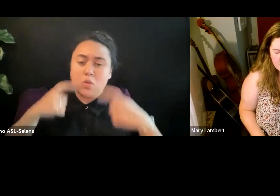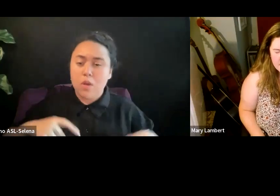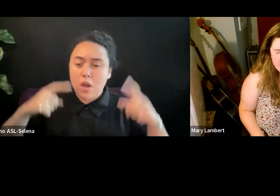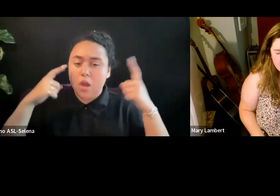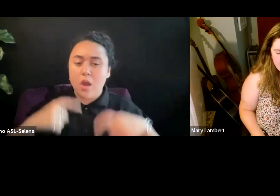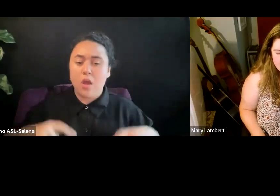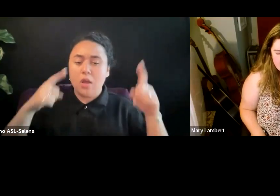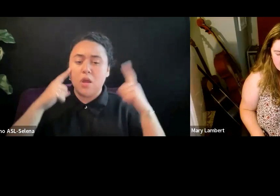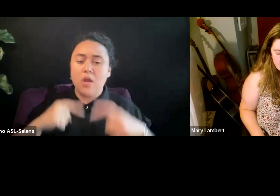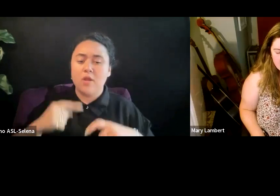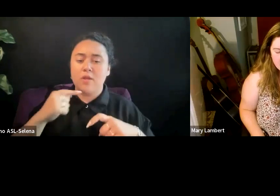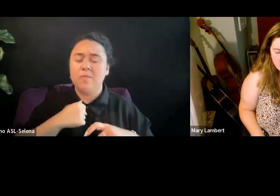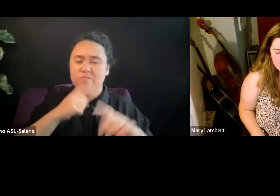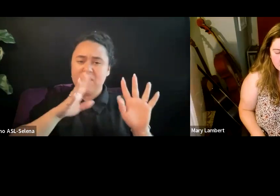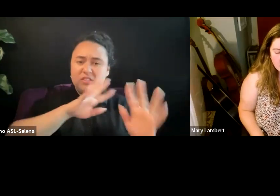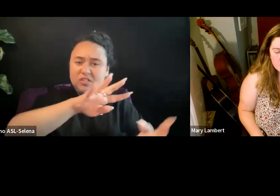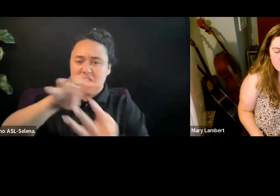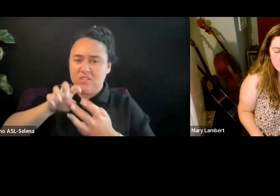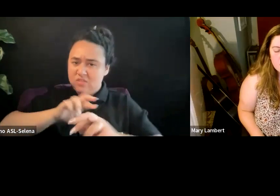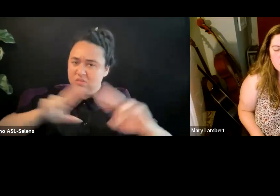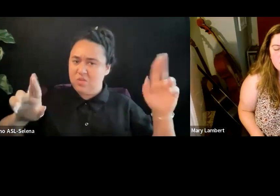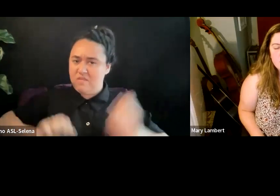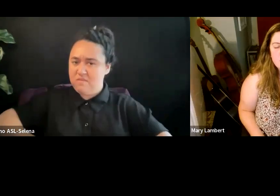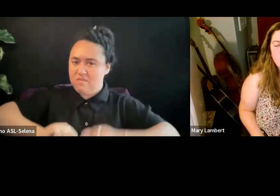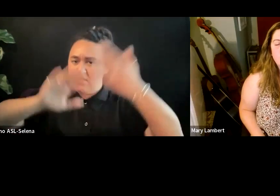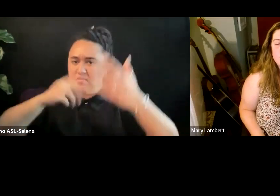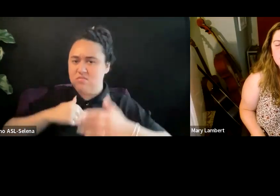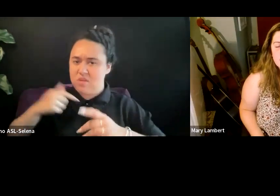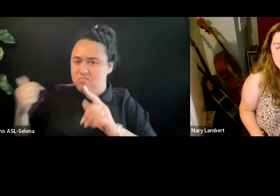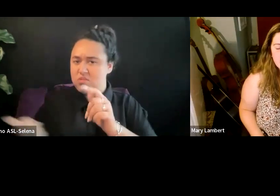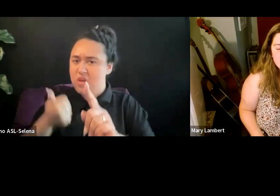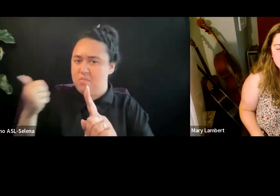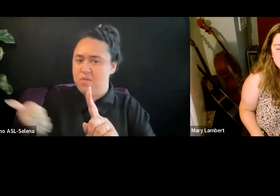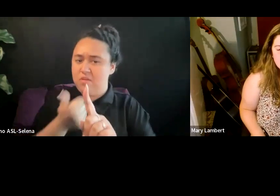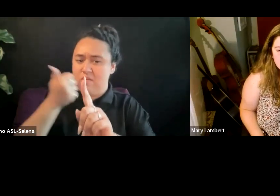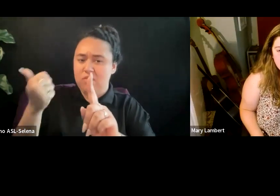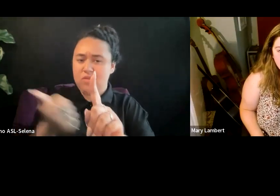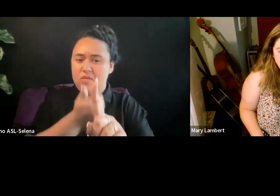Bear my teeth. Uncommon for you on me Didn't sleep.